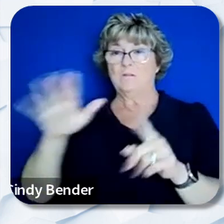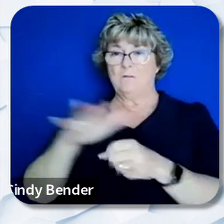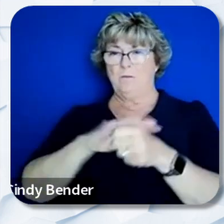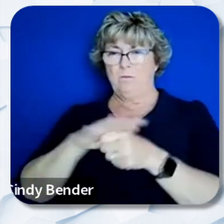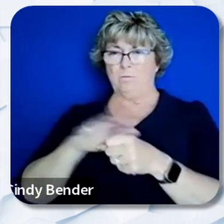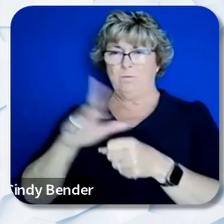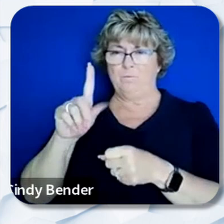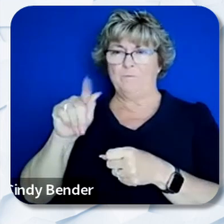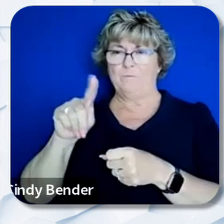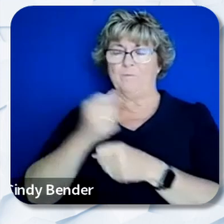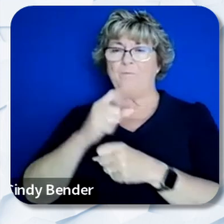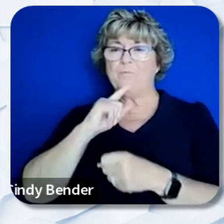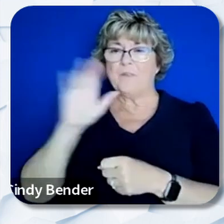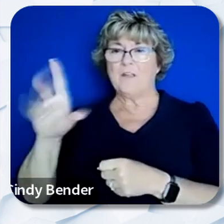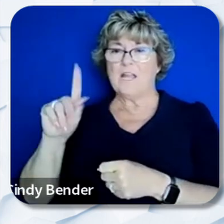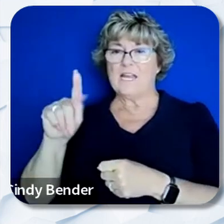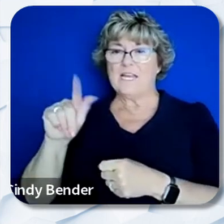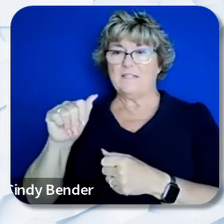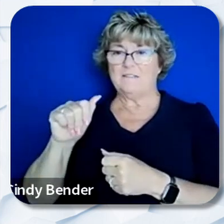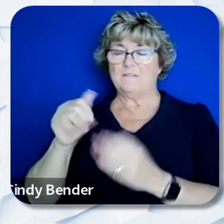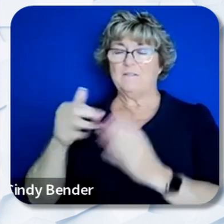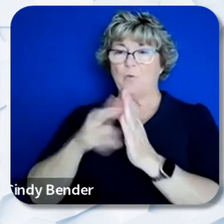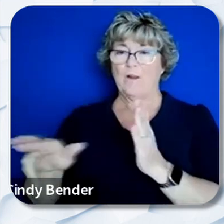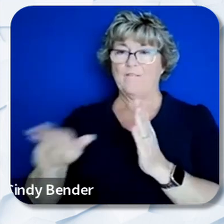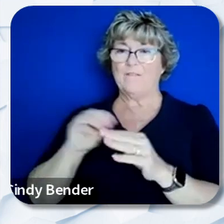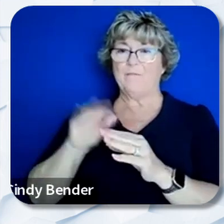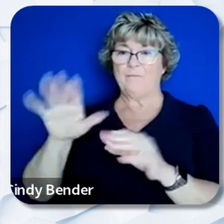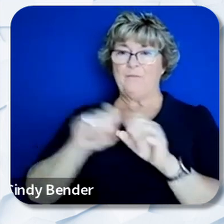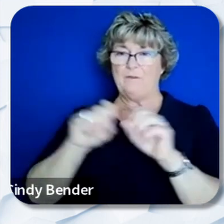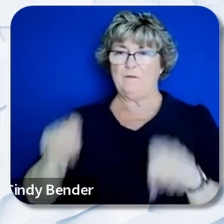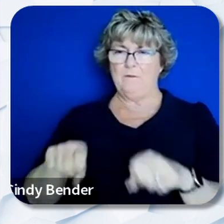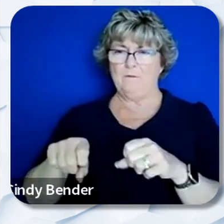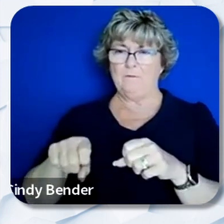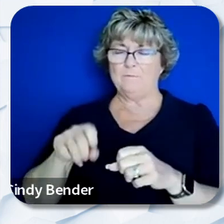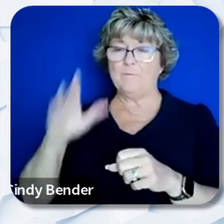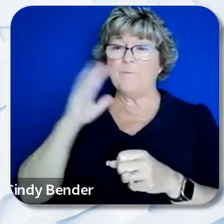sure that their data is accurately reflected in their system. You'll be uploading the data